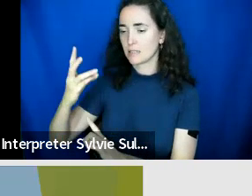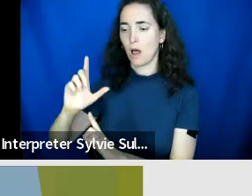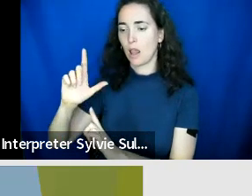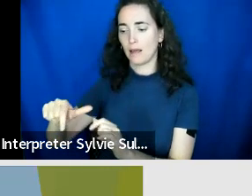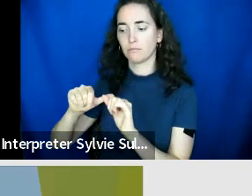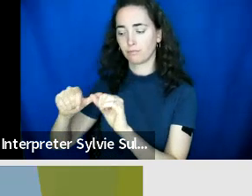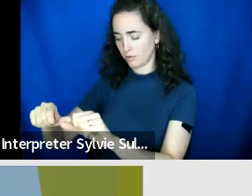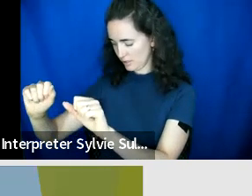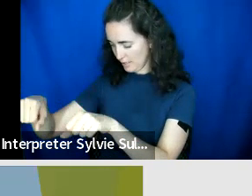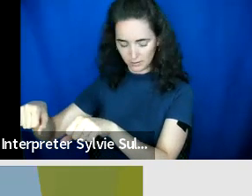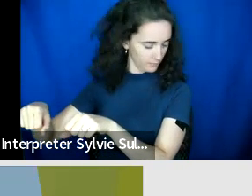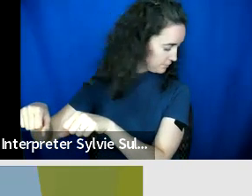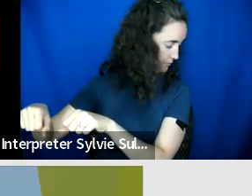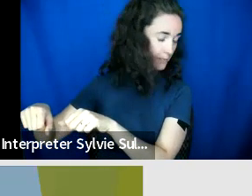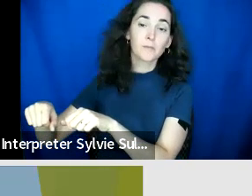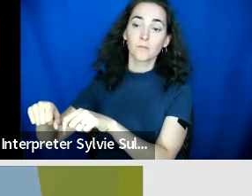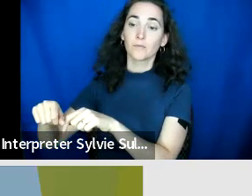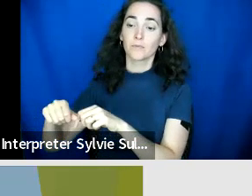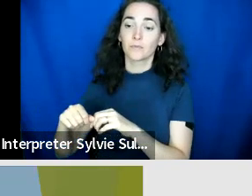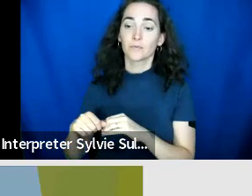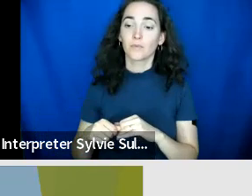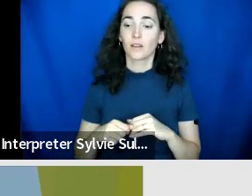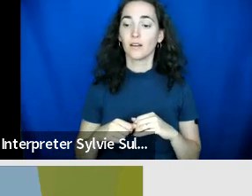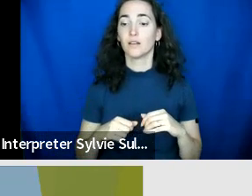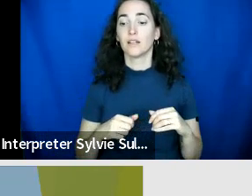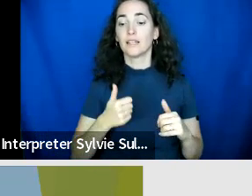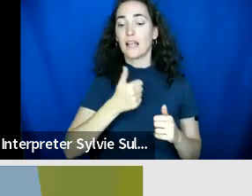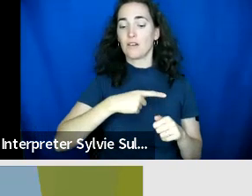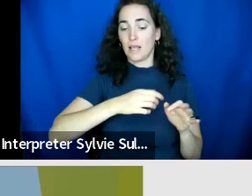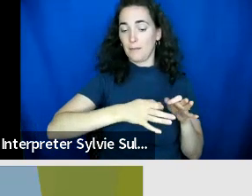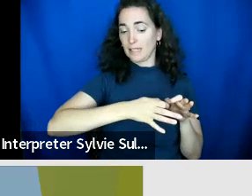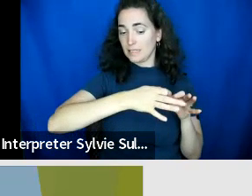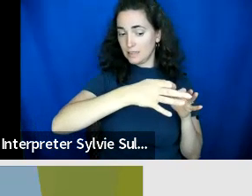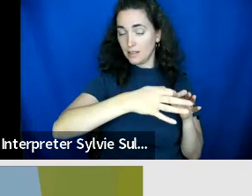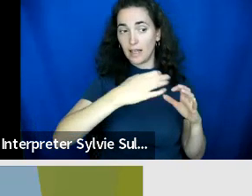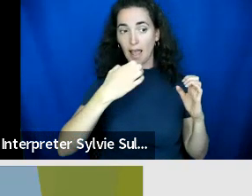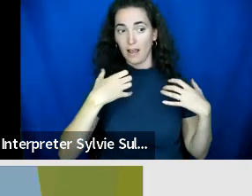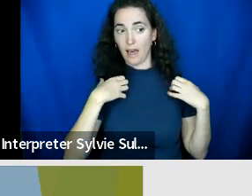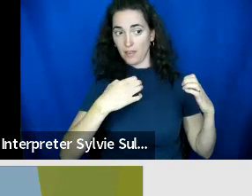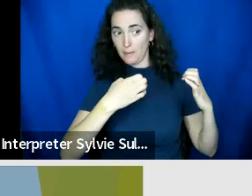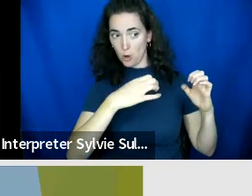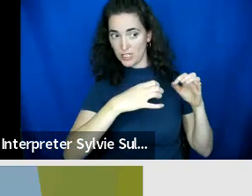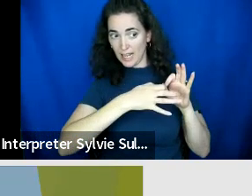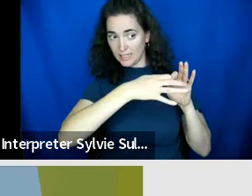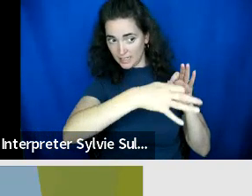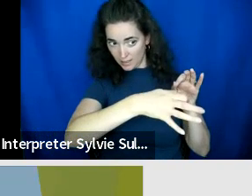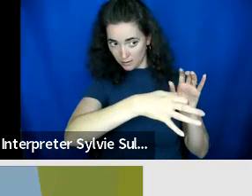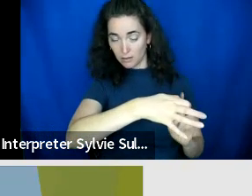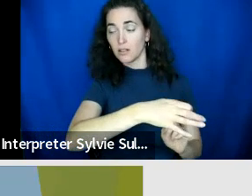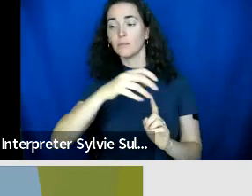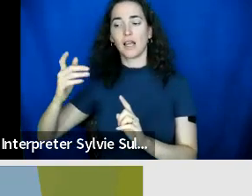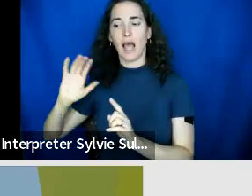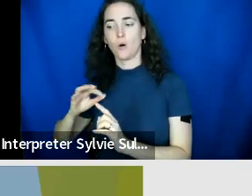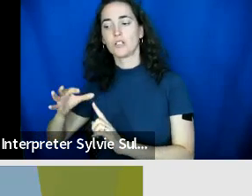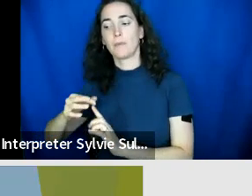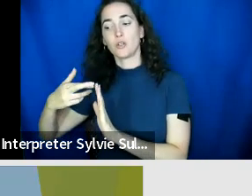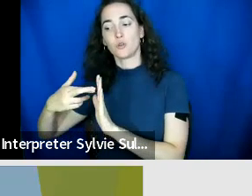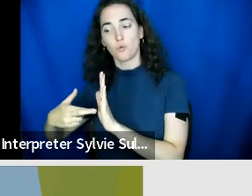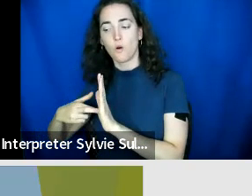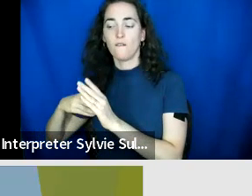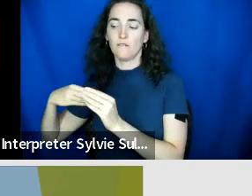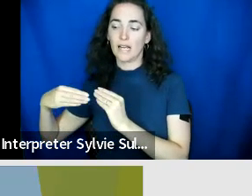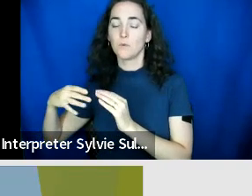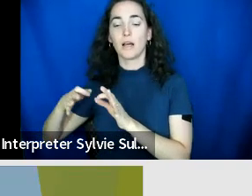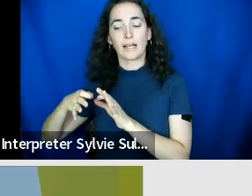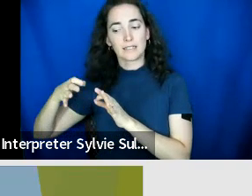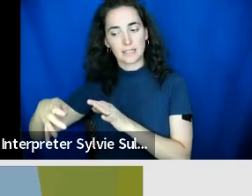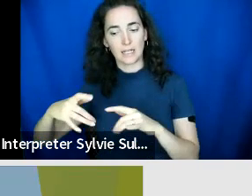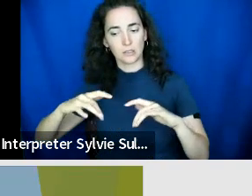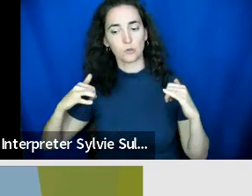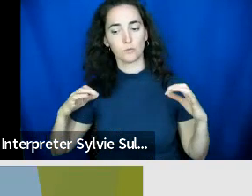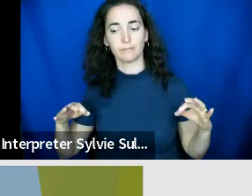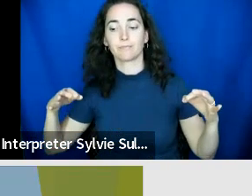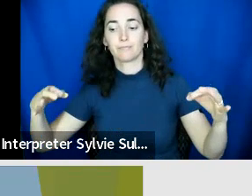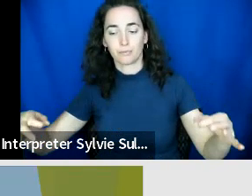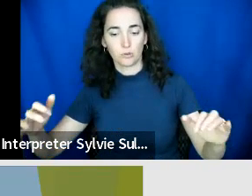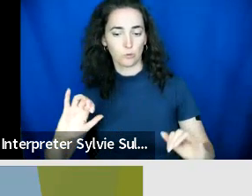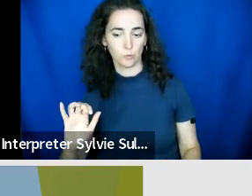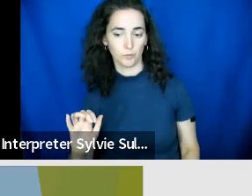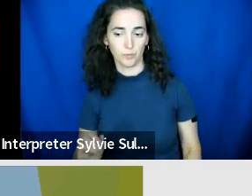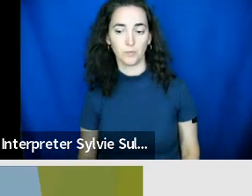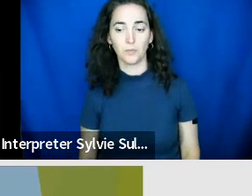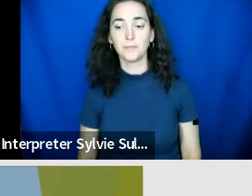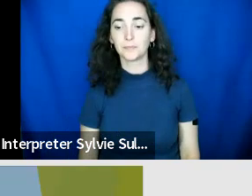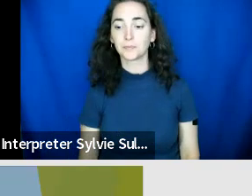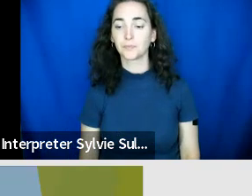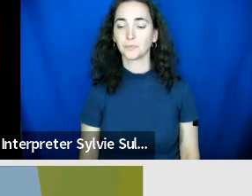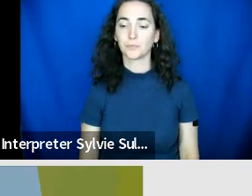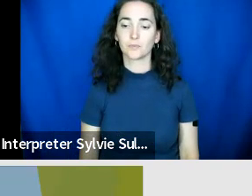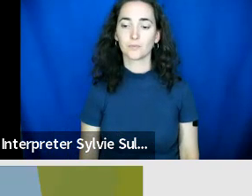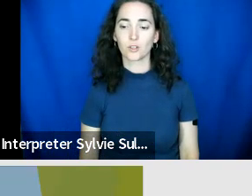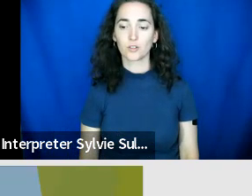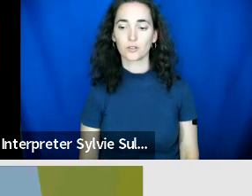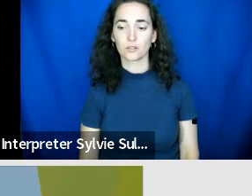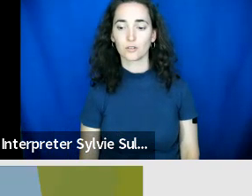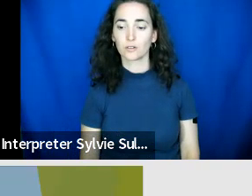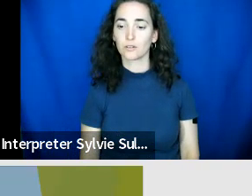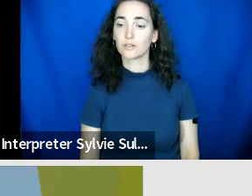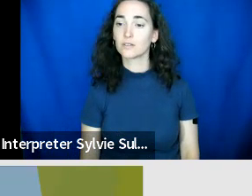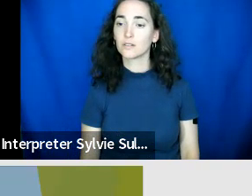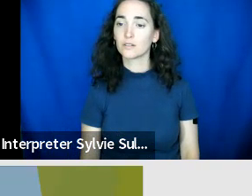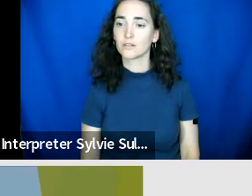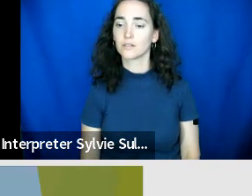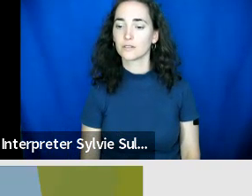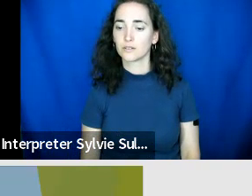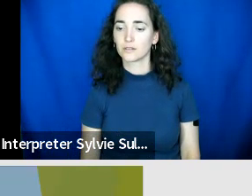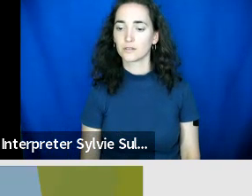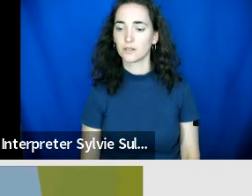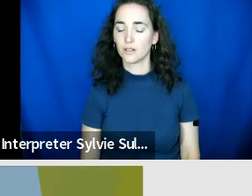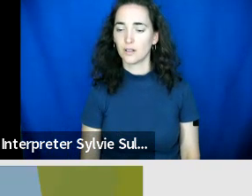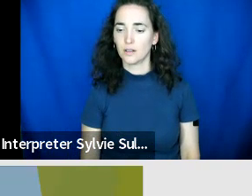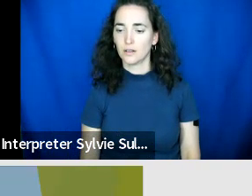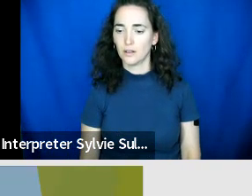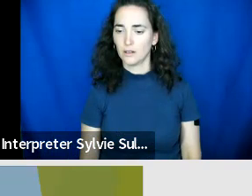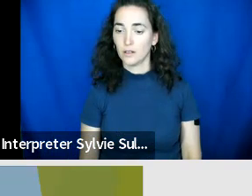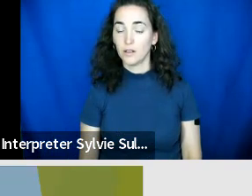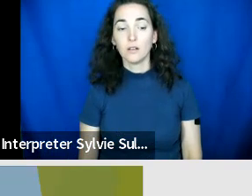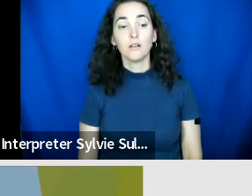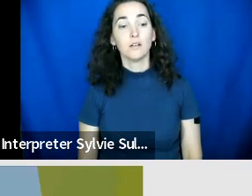And so each time that they extend the public health emergency, it extends the length of time that we can continue to have those exceptions or flexibilities in place, and 2 of the main areas that families have expressed